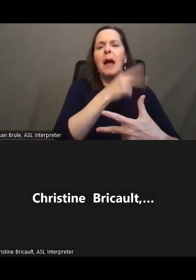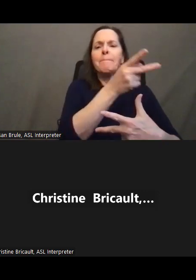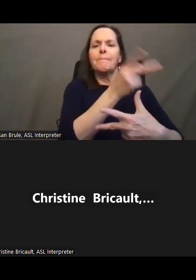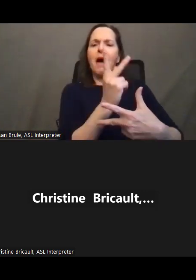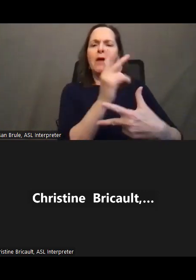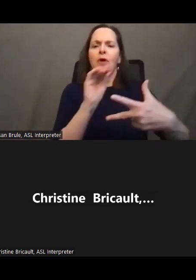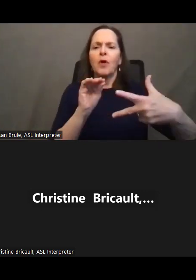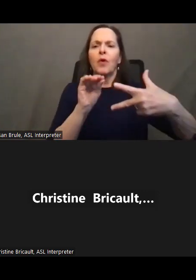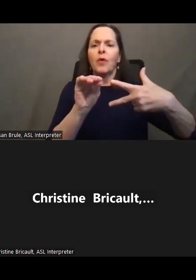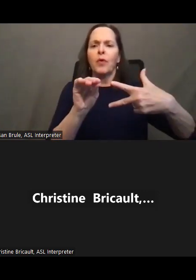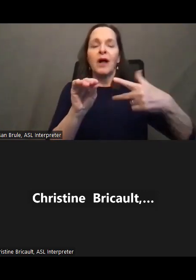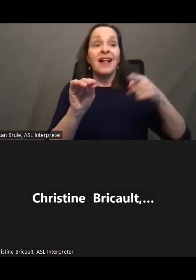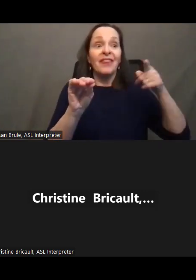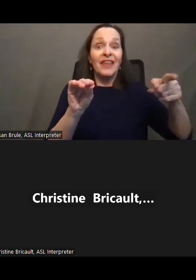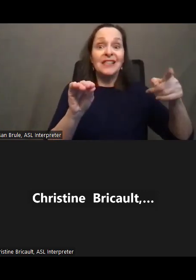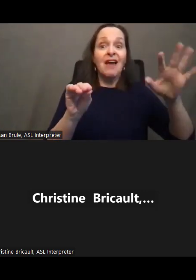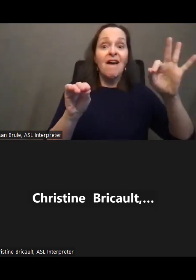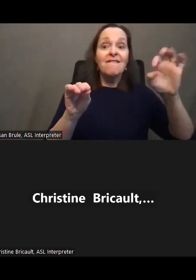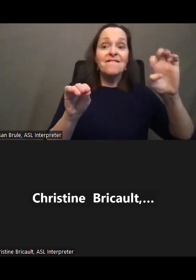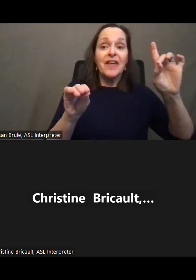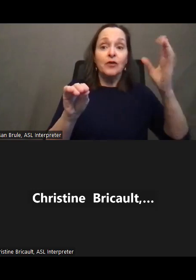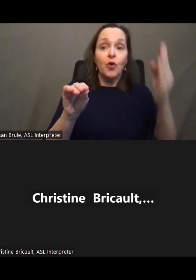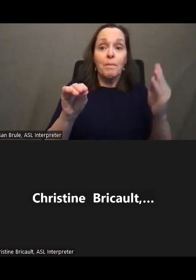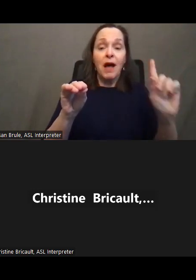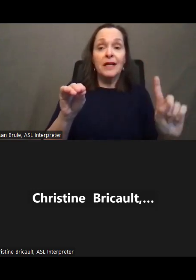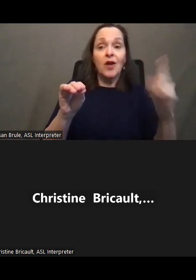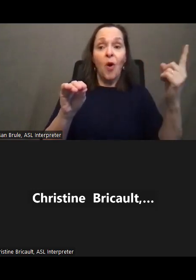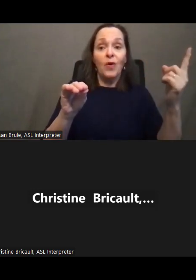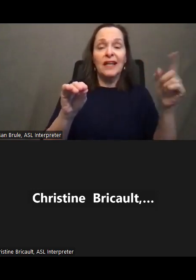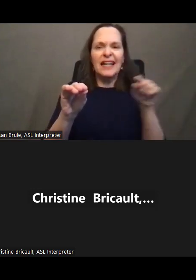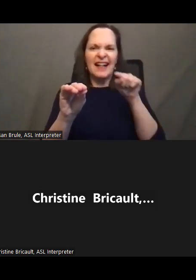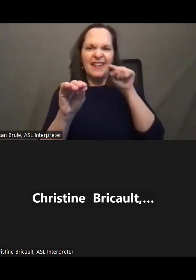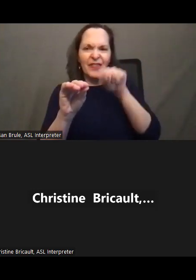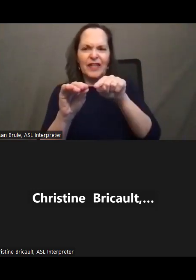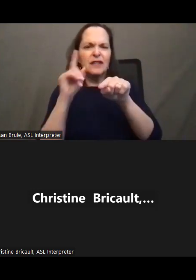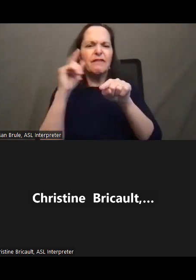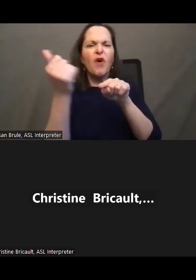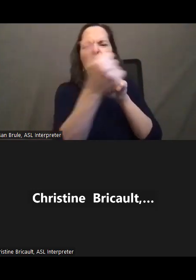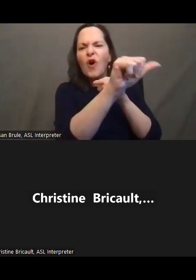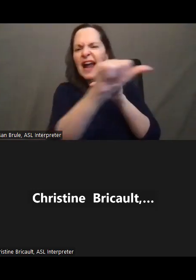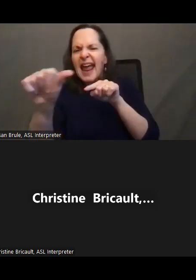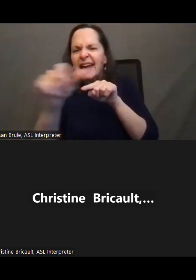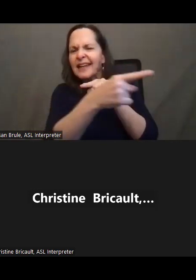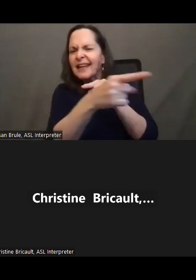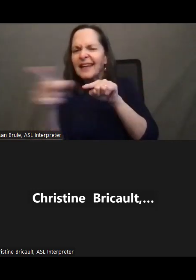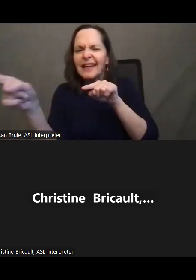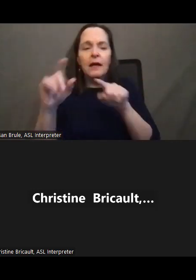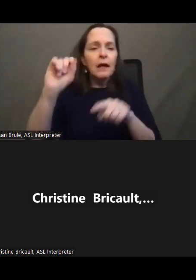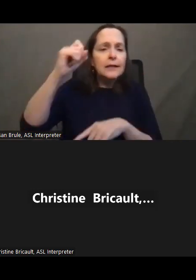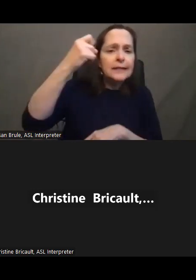So it applies to employers under the Title I and state governments under Title II.